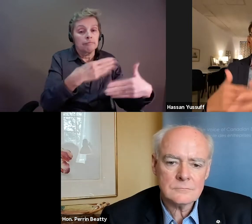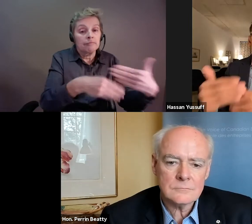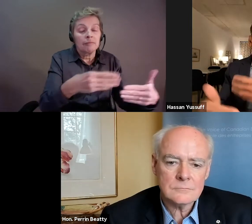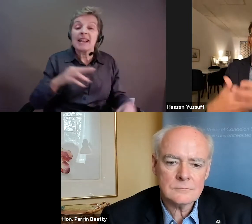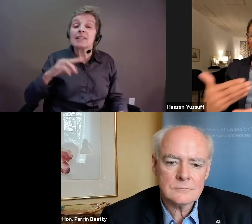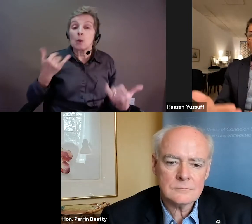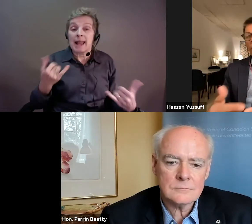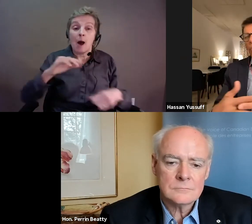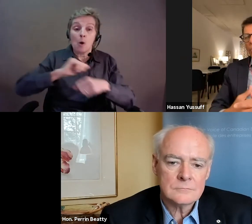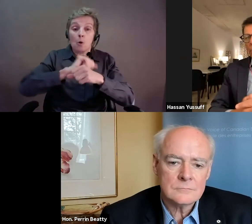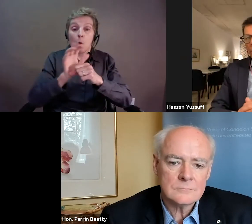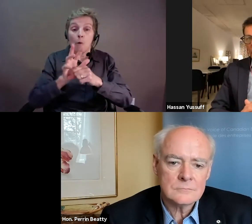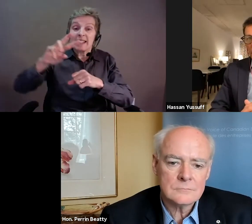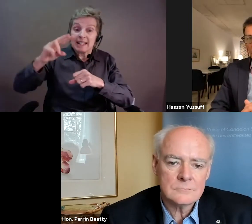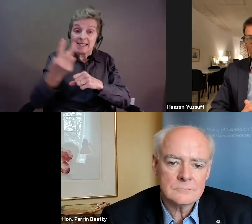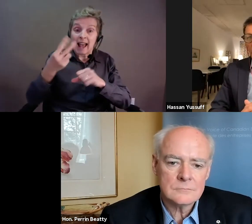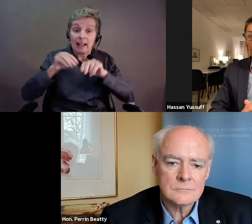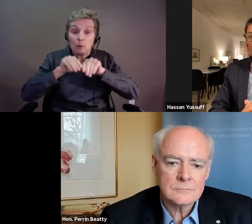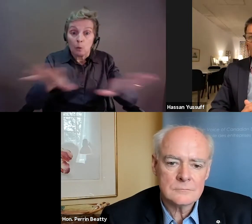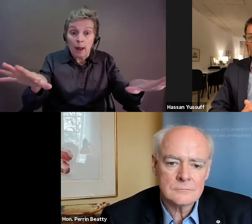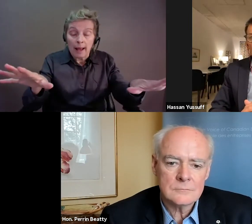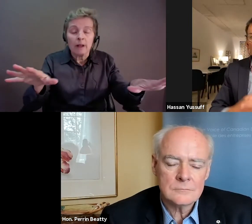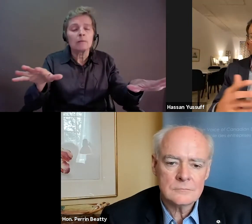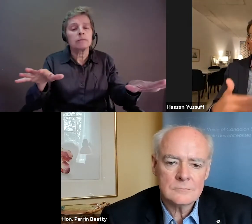this just add, of course, to the stress that people are already dealing with and wondering